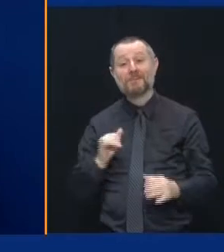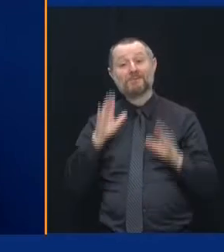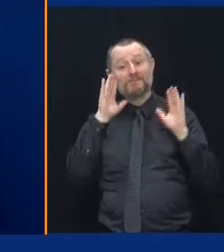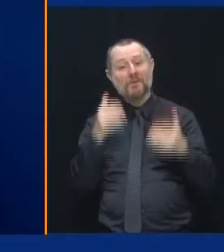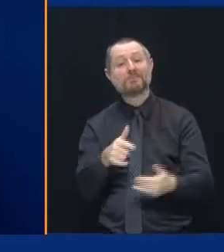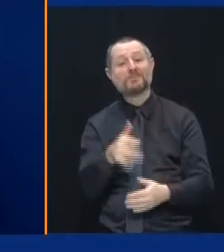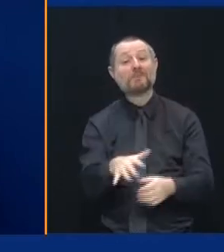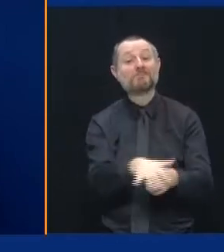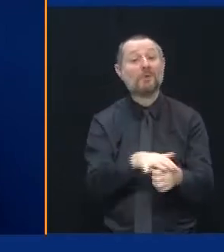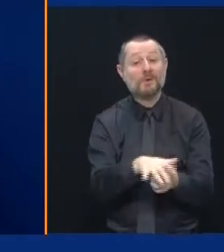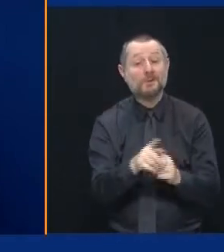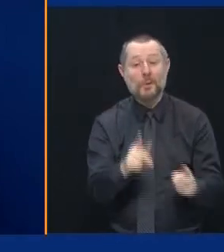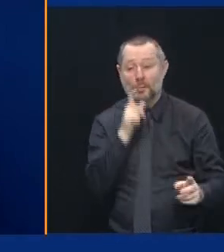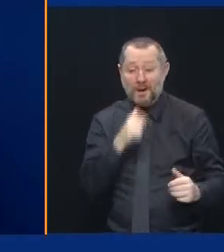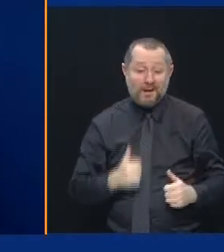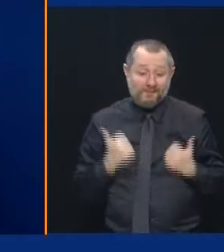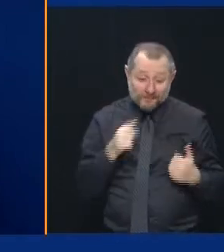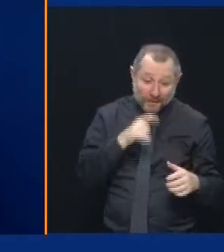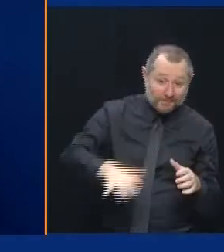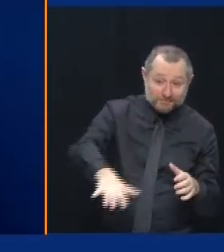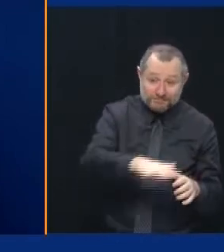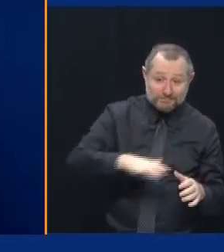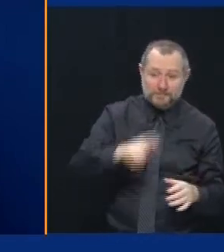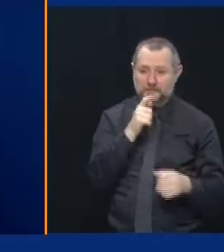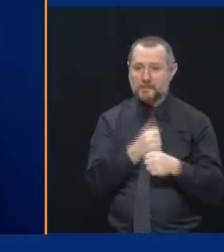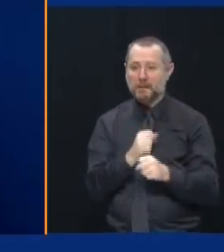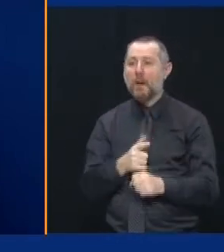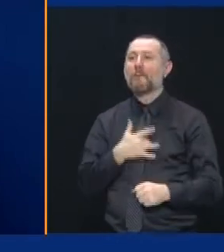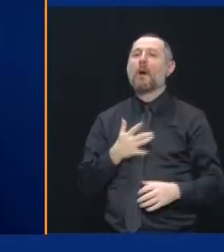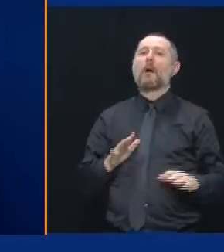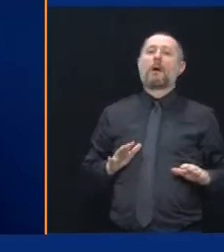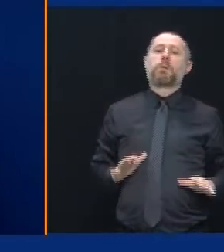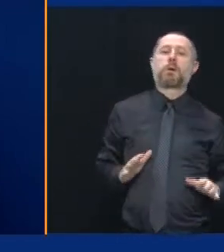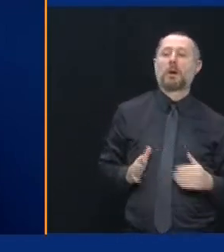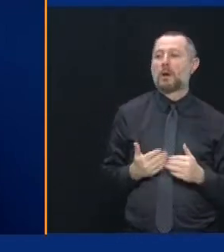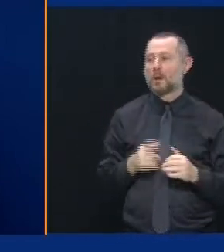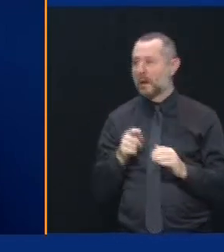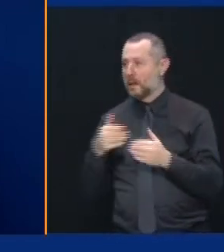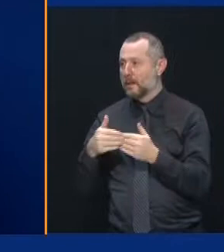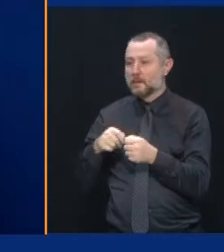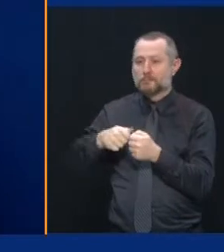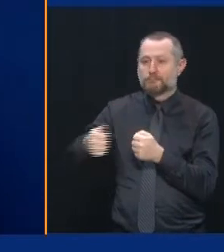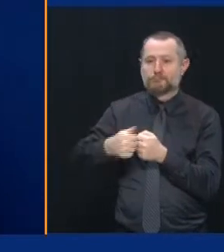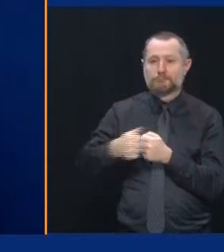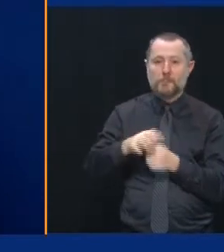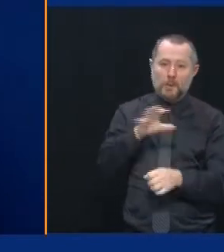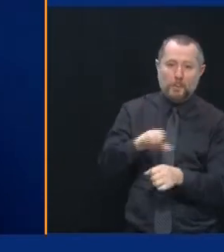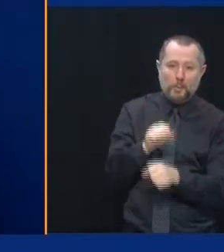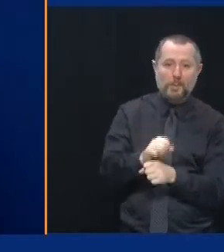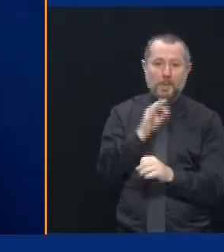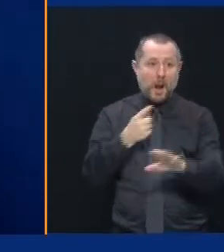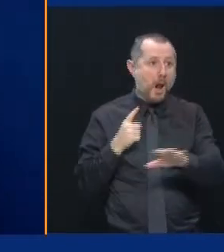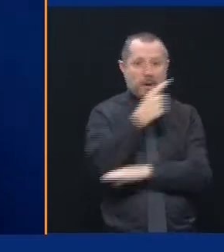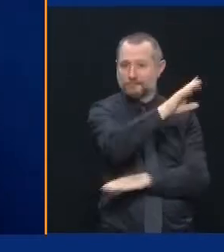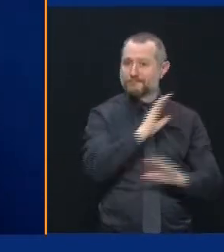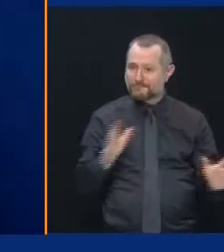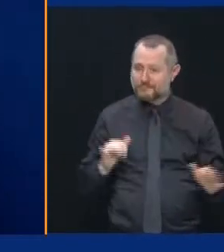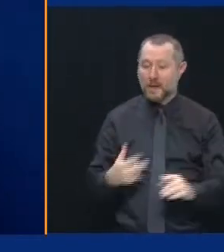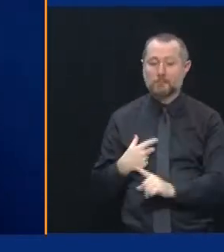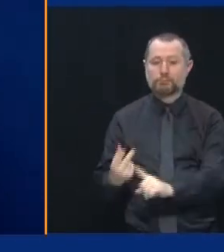WELL ACROSS THE COUNTRY. PARTNER TO BUILD TRUST IN THESE COMMUNITIES.